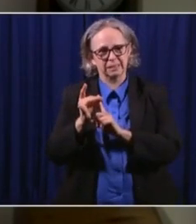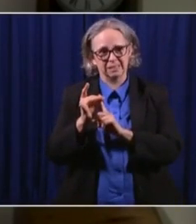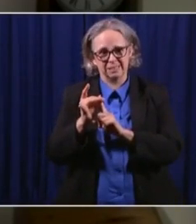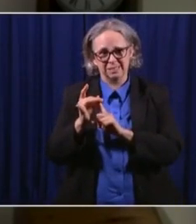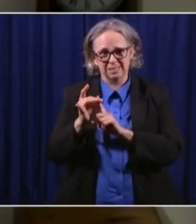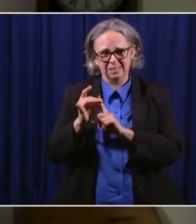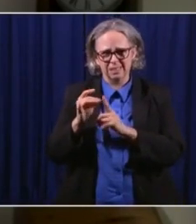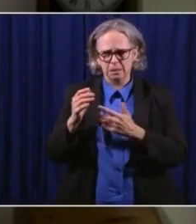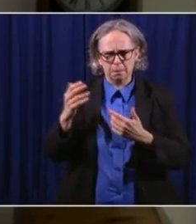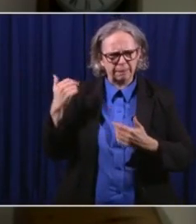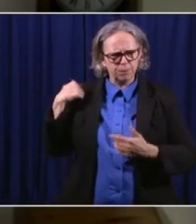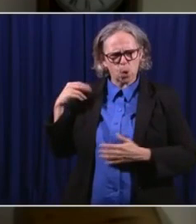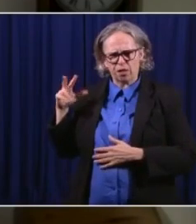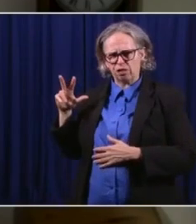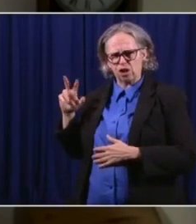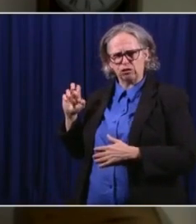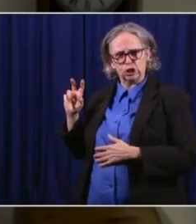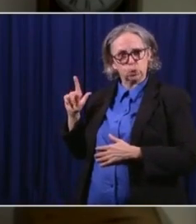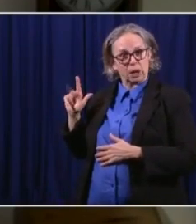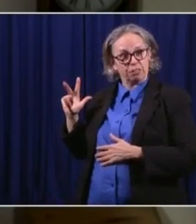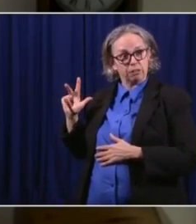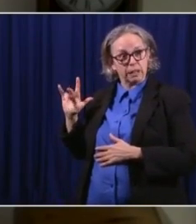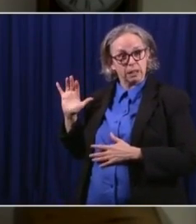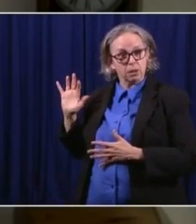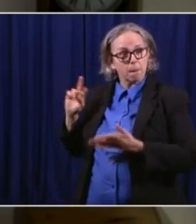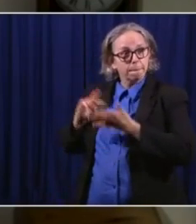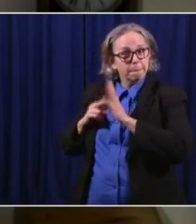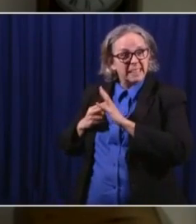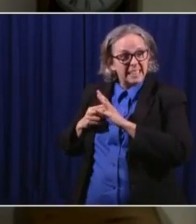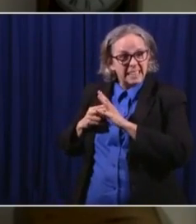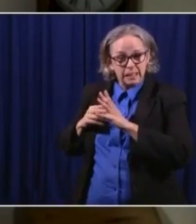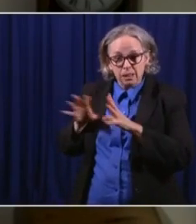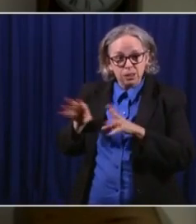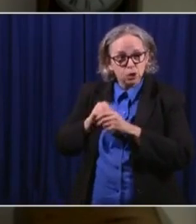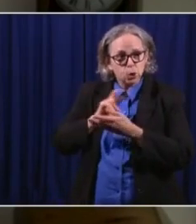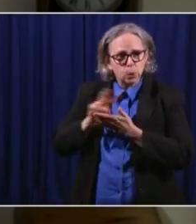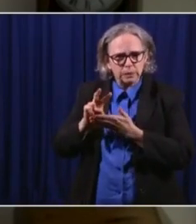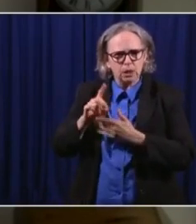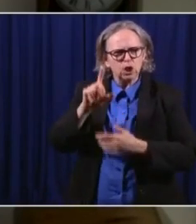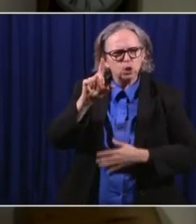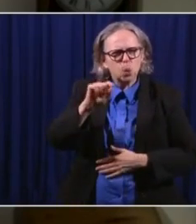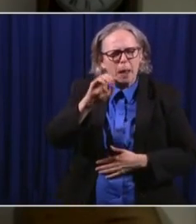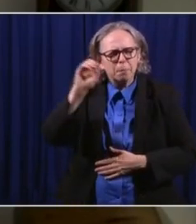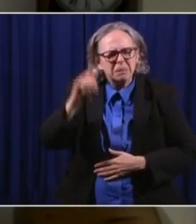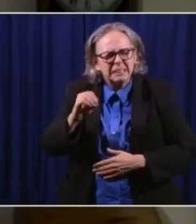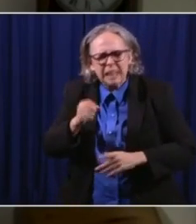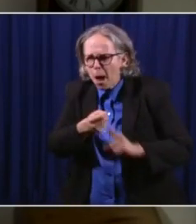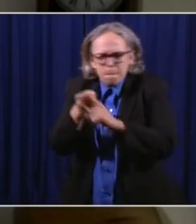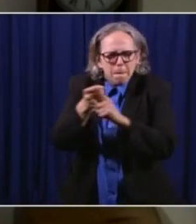THE CDC THRESHOLD. THEY ADDED 16 CASES IN THE PAST TWO WEEKS SINCE THE BEGINNING OF THE PANDEMIC.